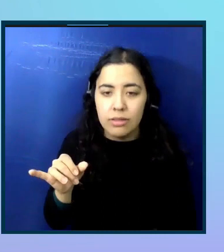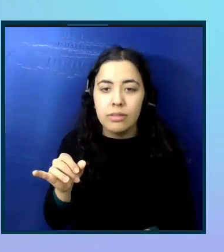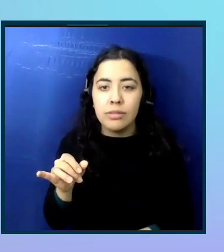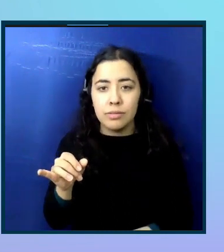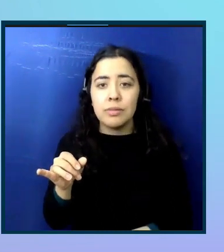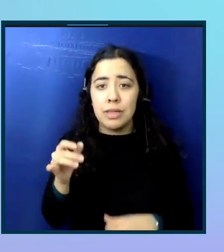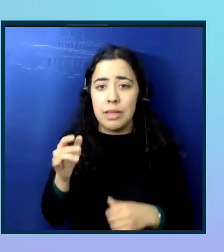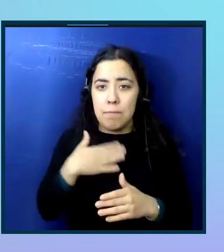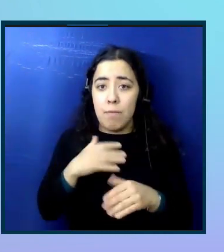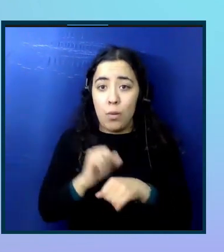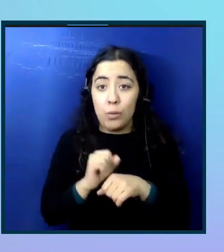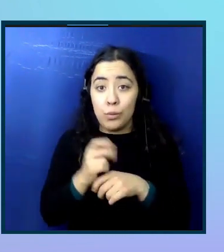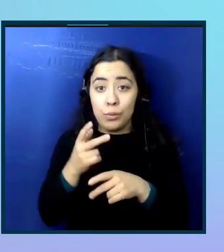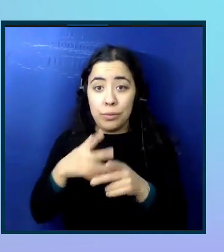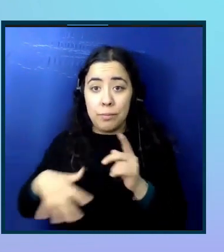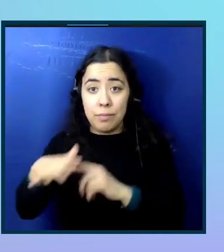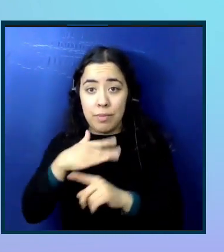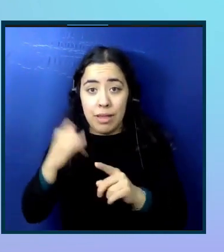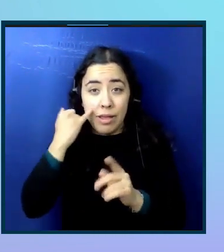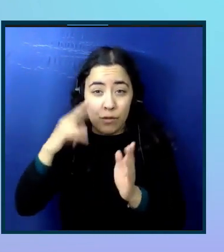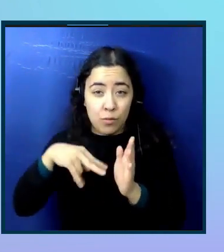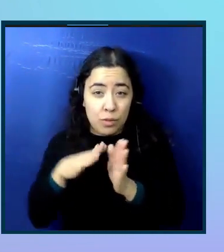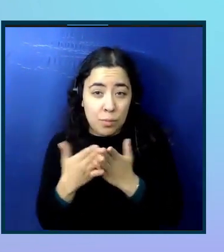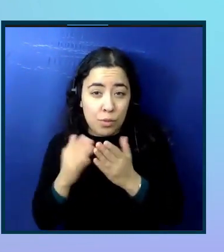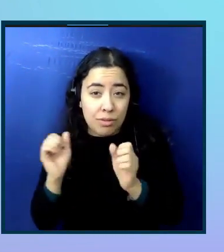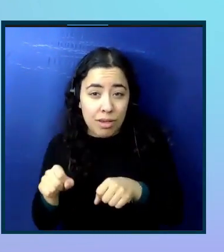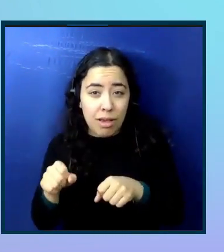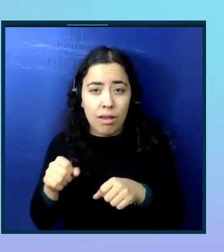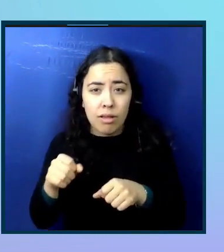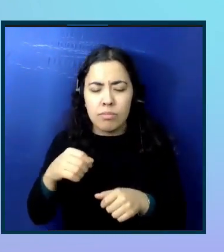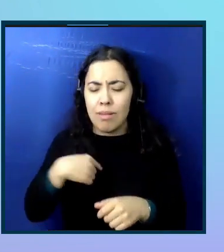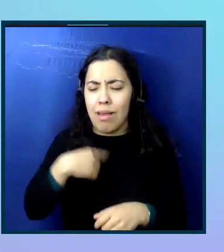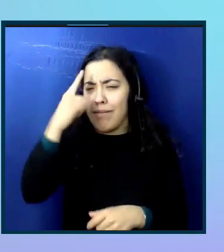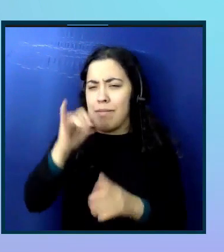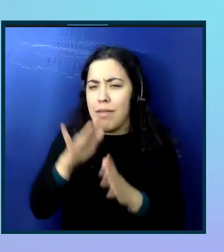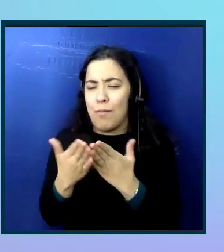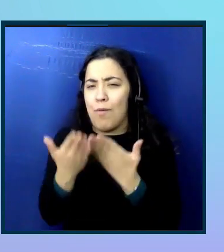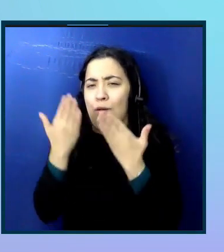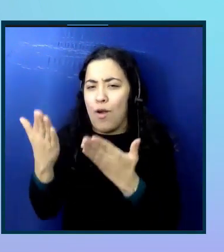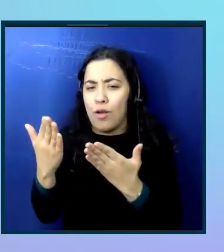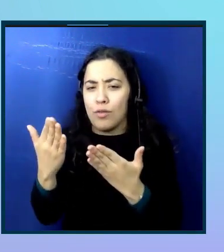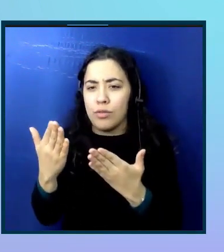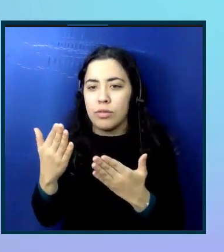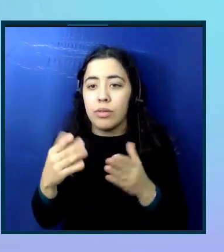if they can read the book, I think that offers great insights to- That's Kat Holmes's book.